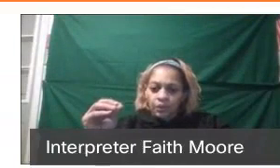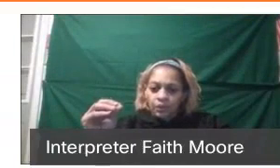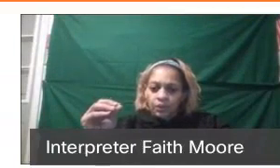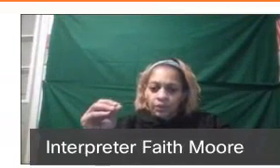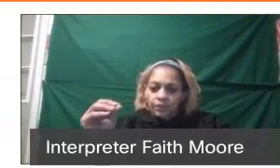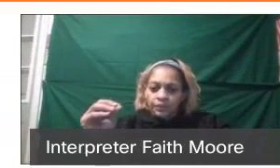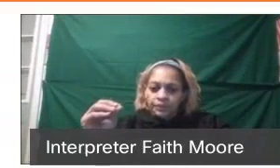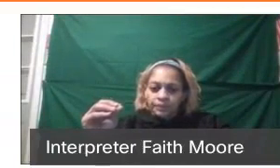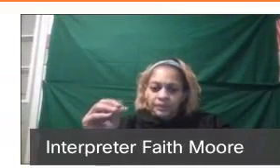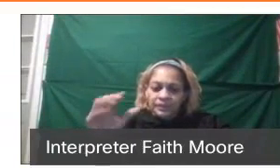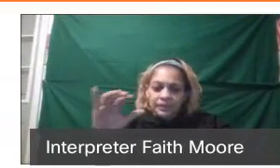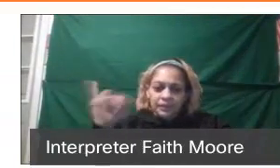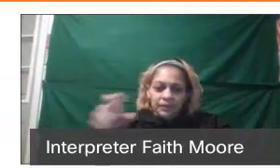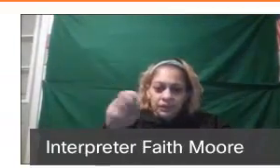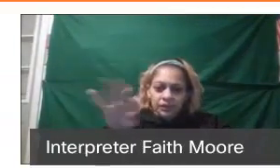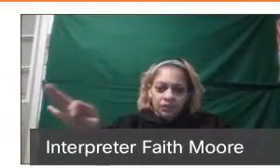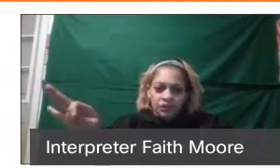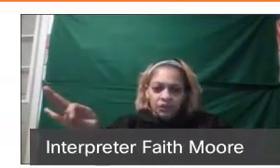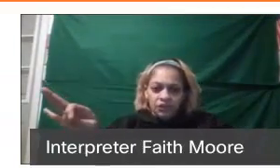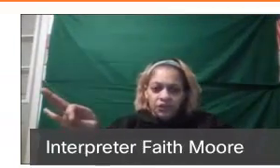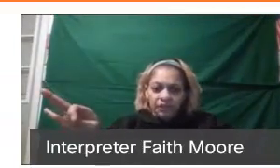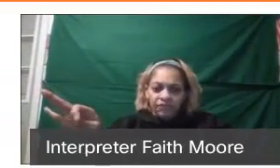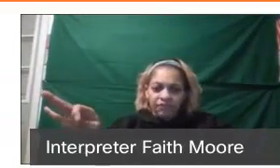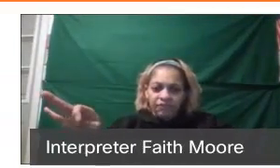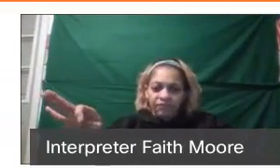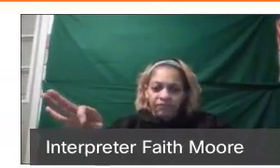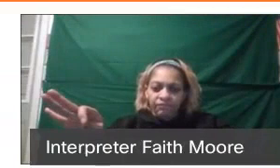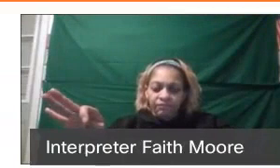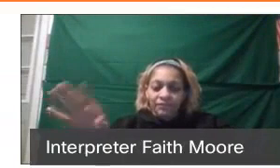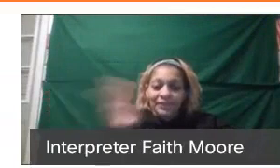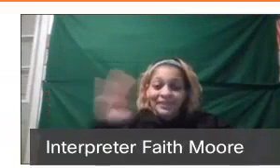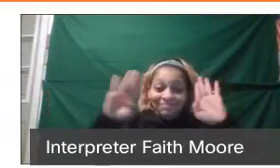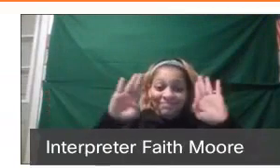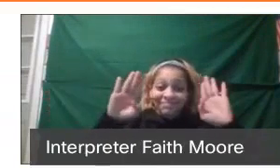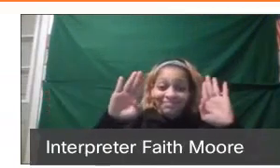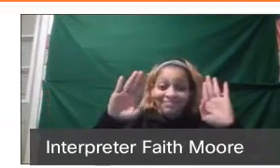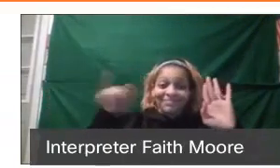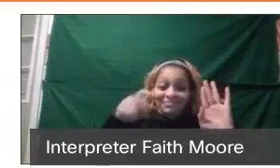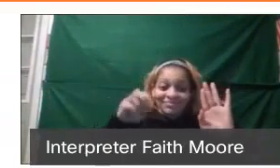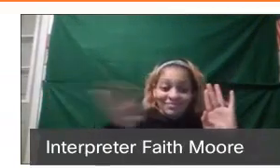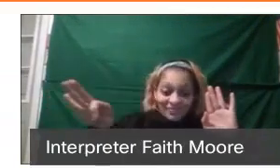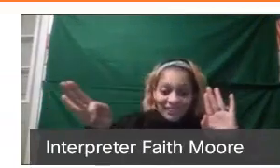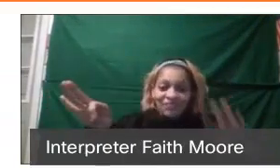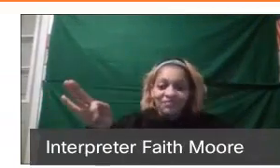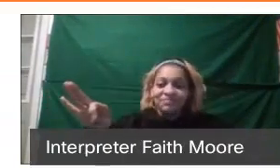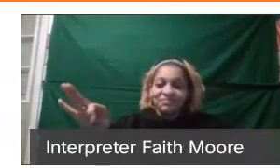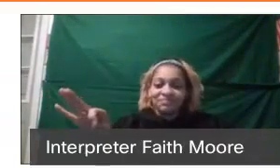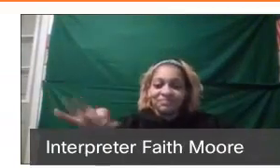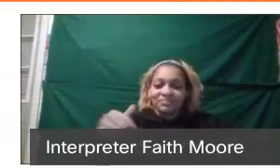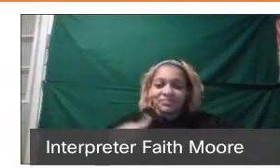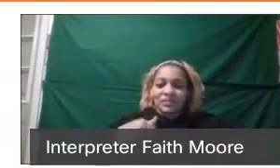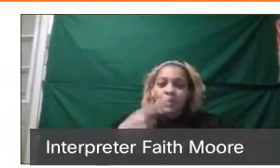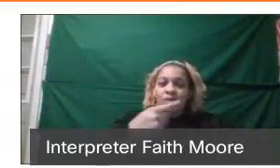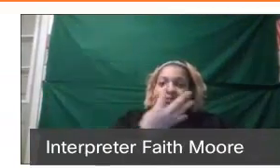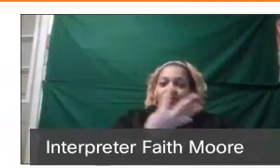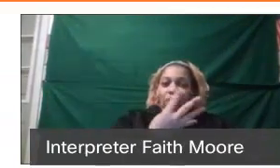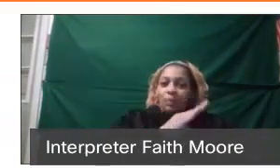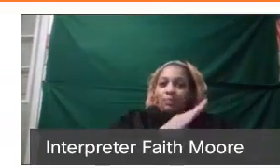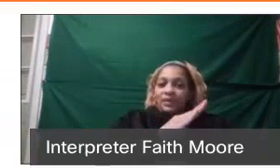I believe it's Jeff. We just unmuted you? Yeah. Hi, this is Jeff. Raman, Jim. I'm 1 of the 4 BMC commissioners.